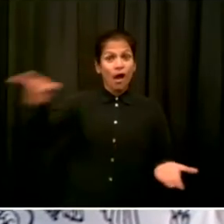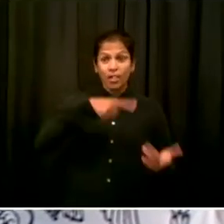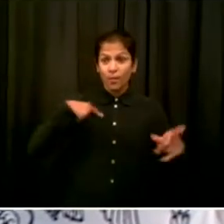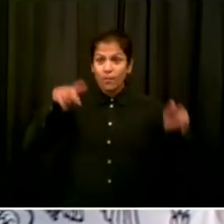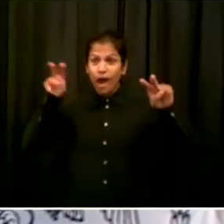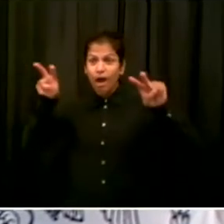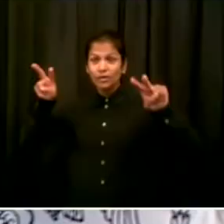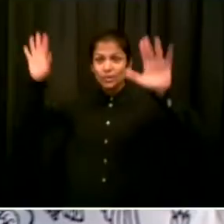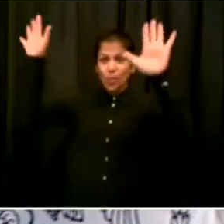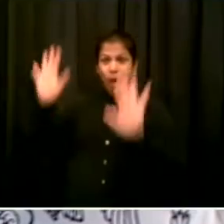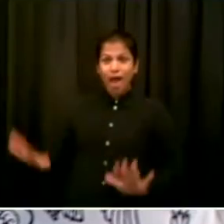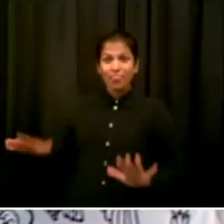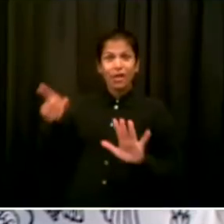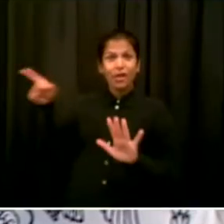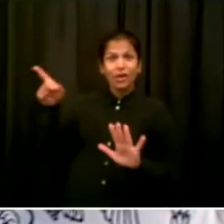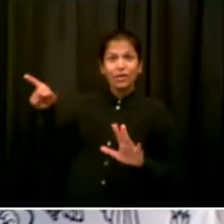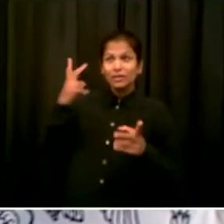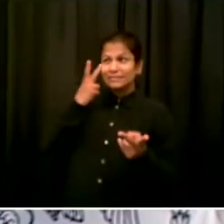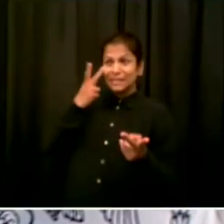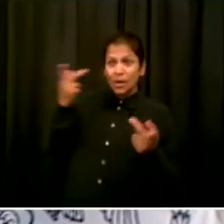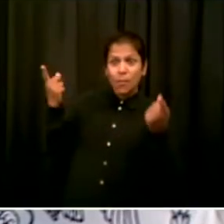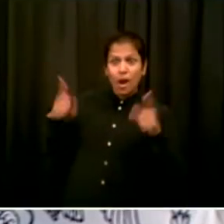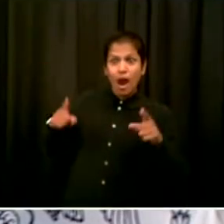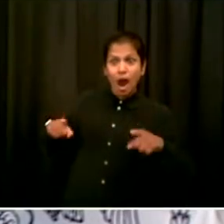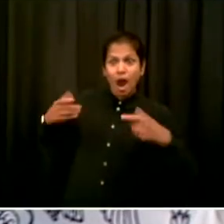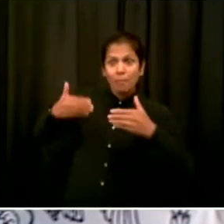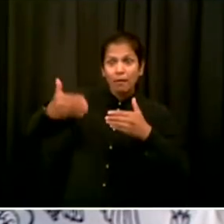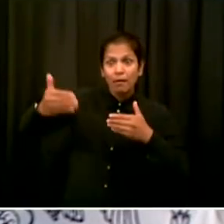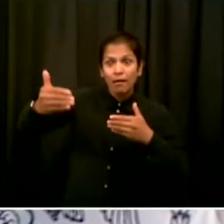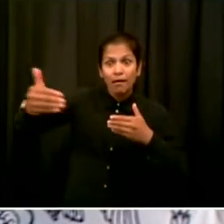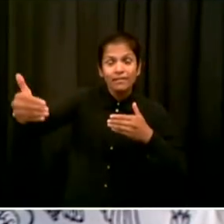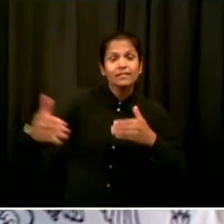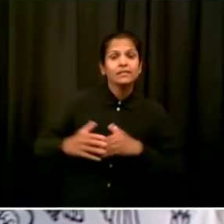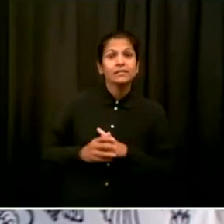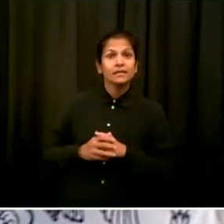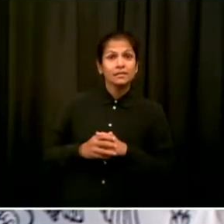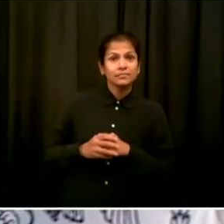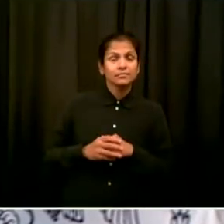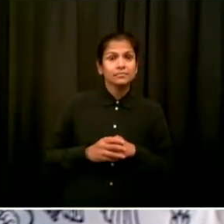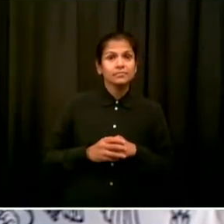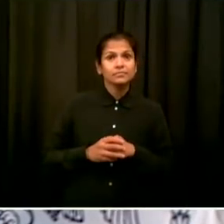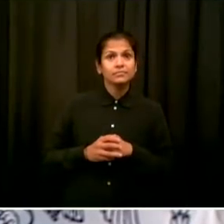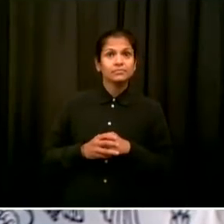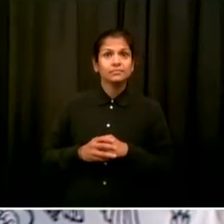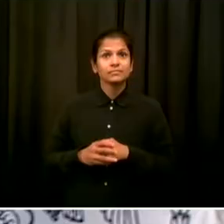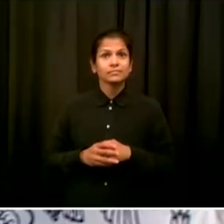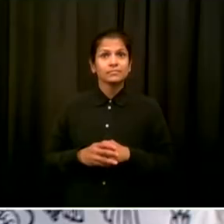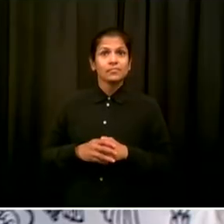GOOD MORNING EVERYONE.